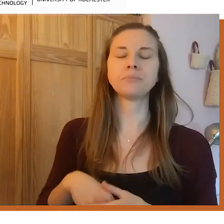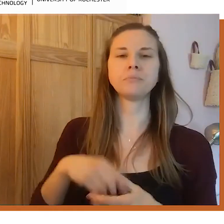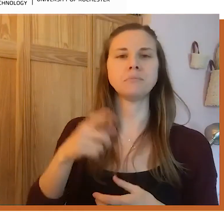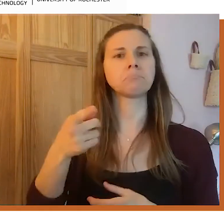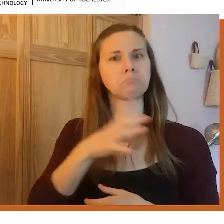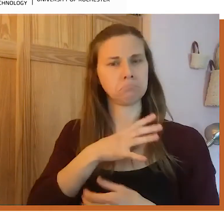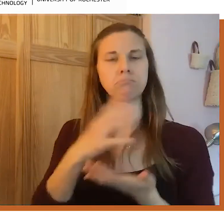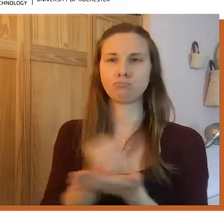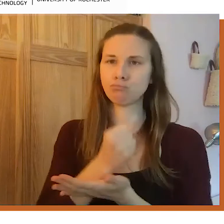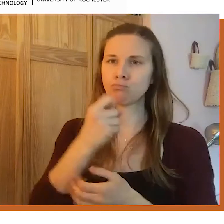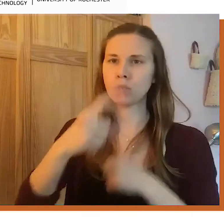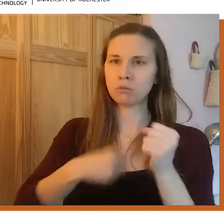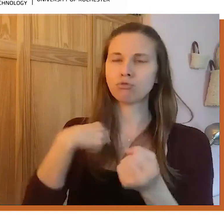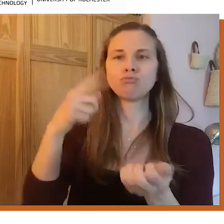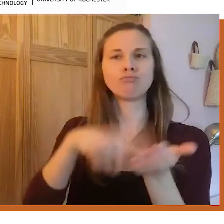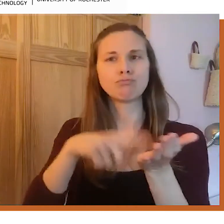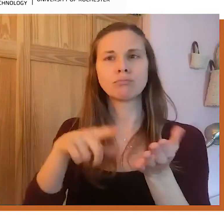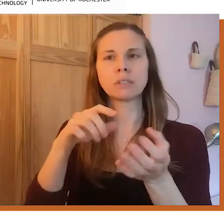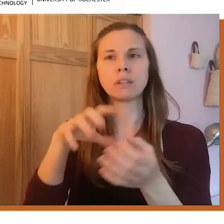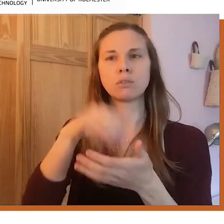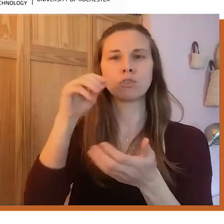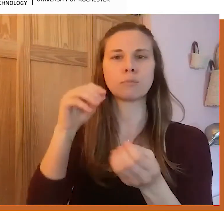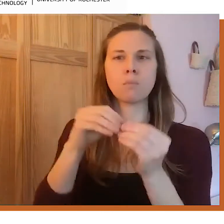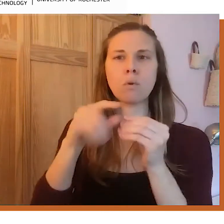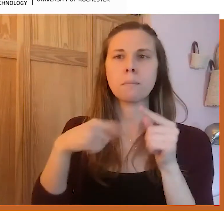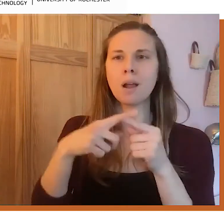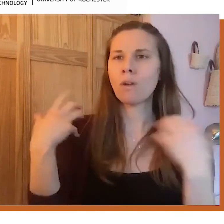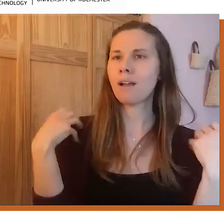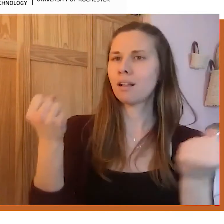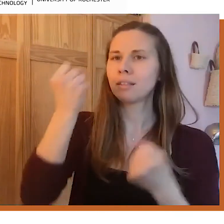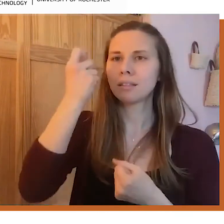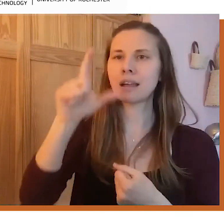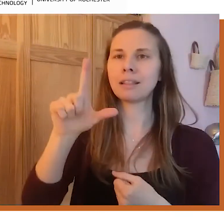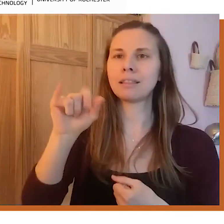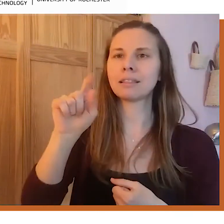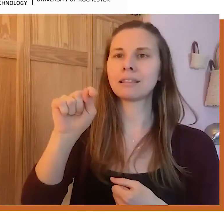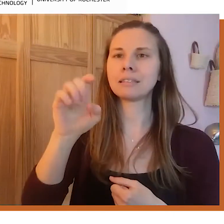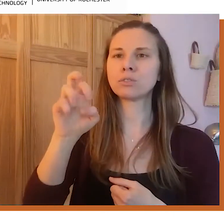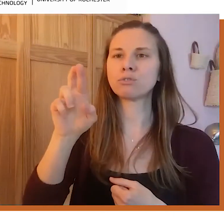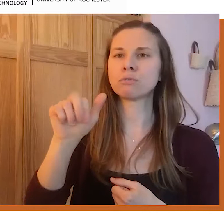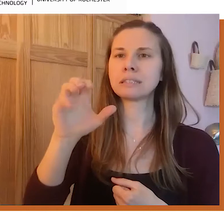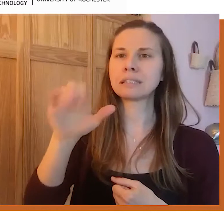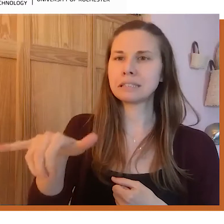so I did a one-year research postdoc where I learned more about Deaf health literacy